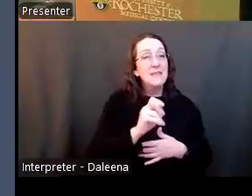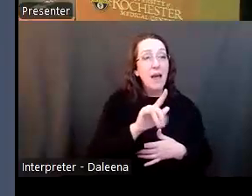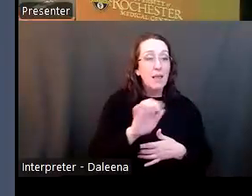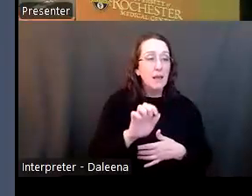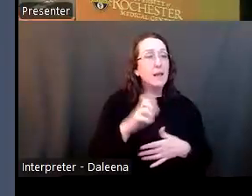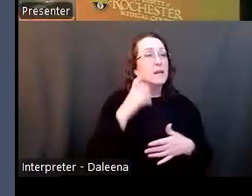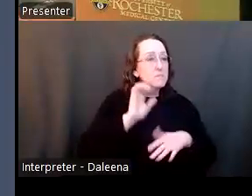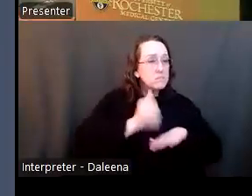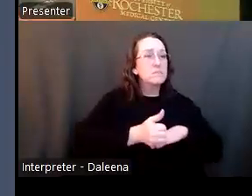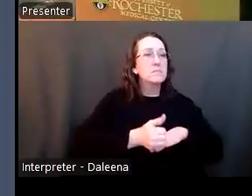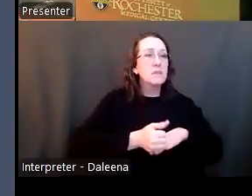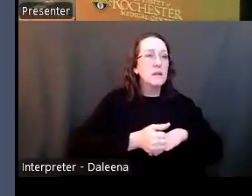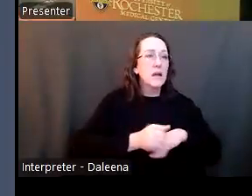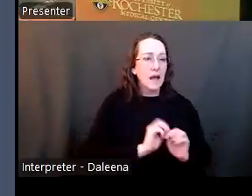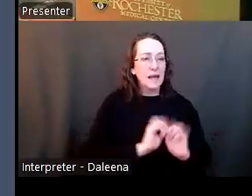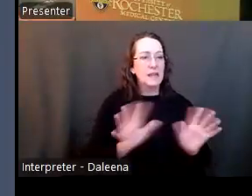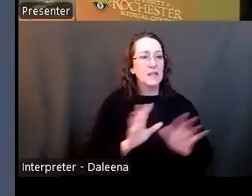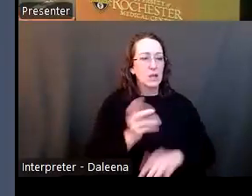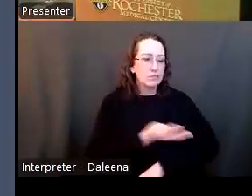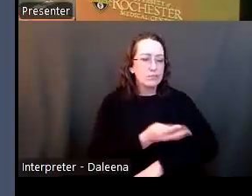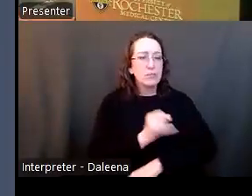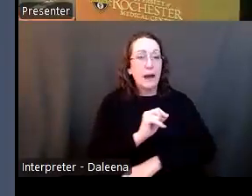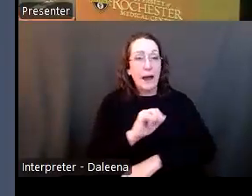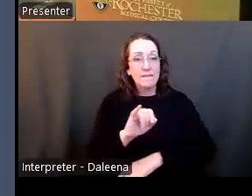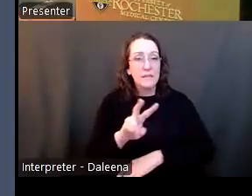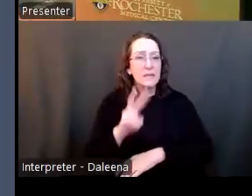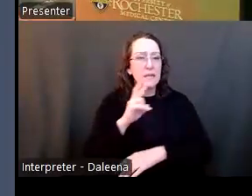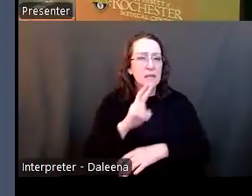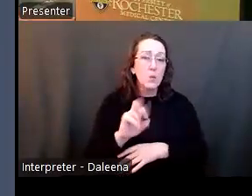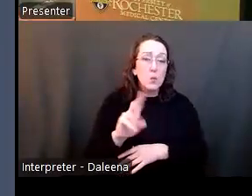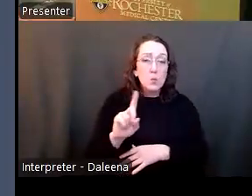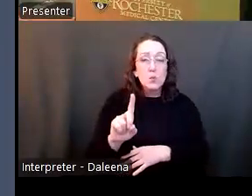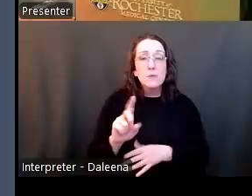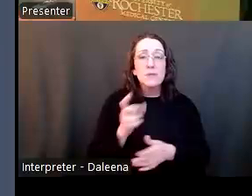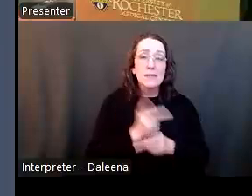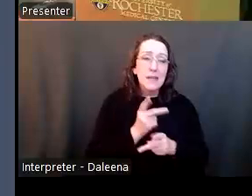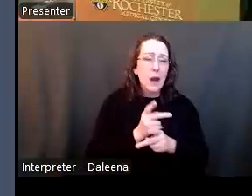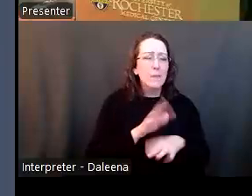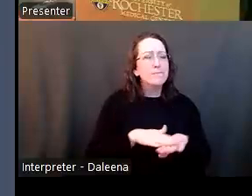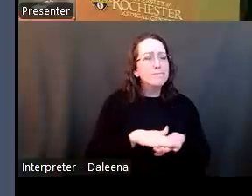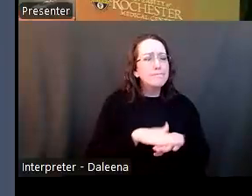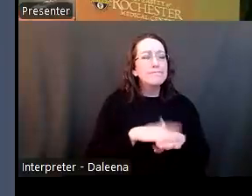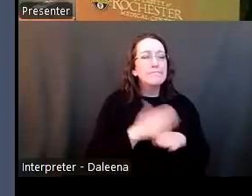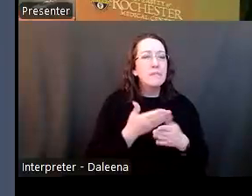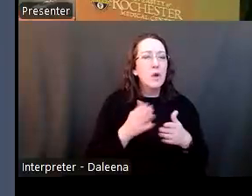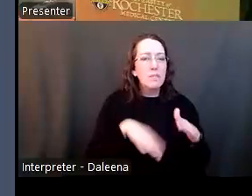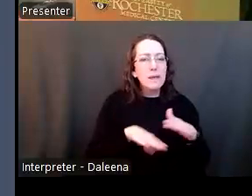their IVs we may do wound care we'll do the things that are pretty basic and then we actually can uh